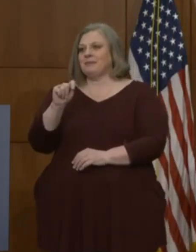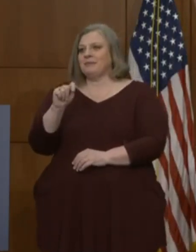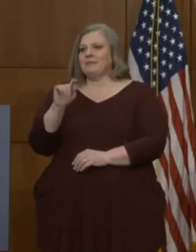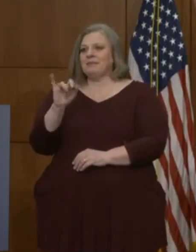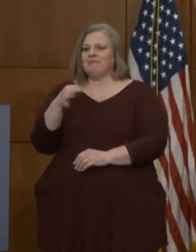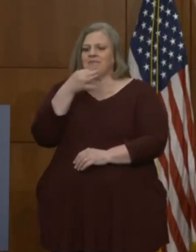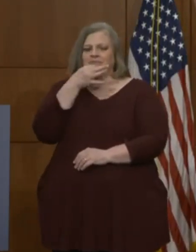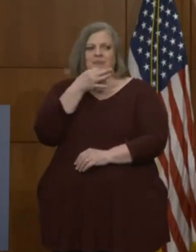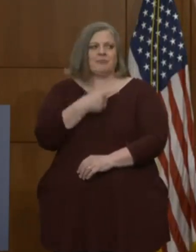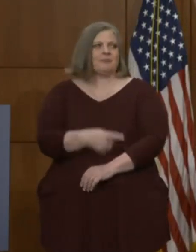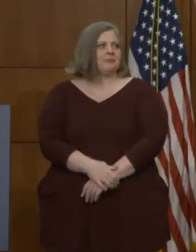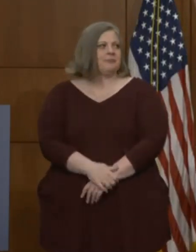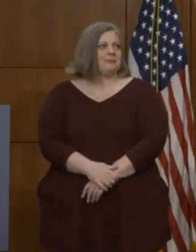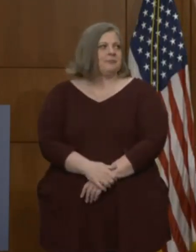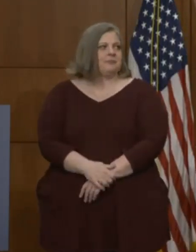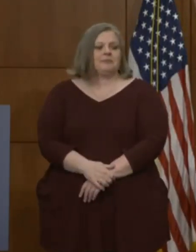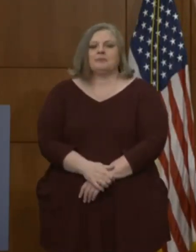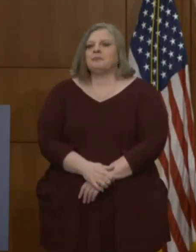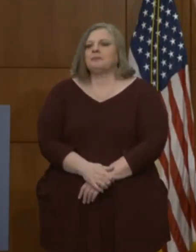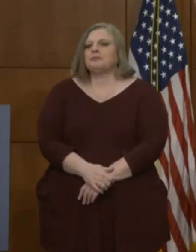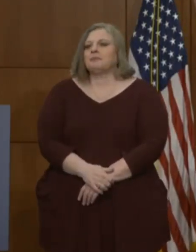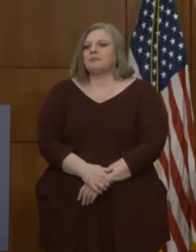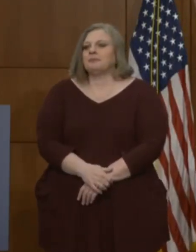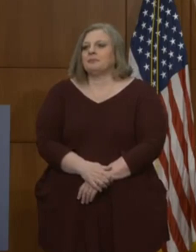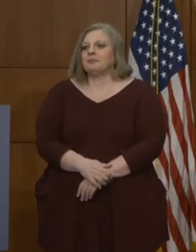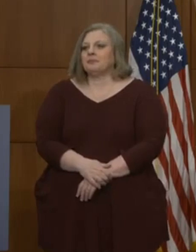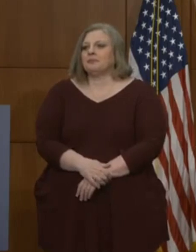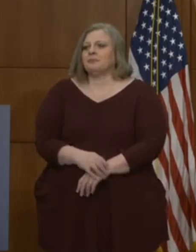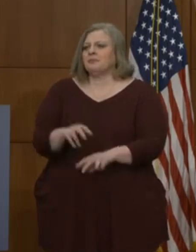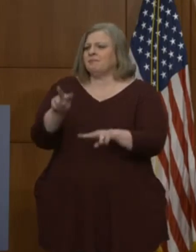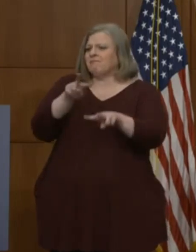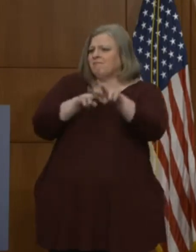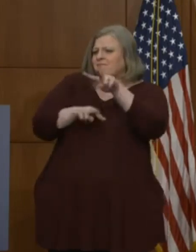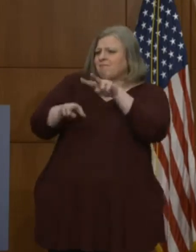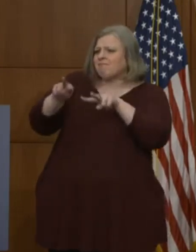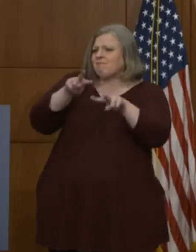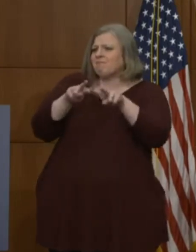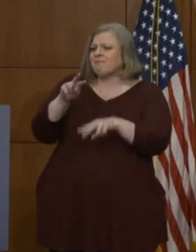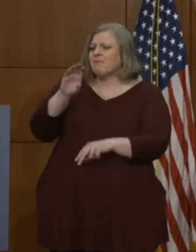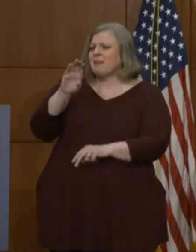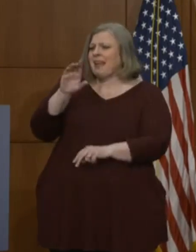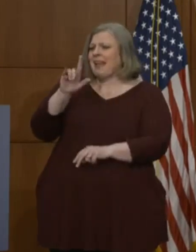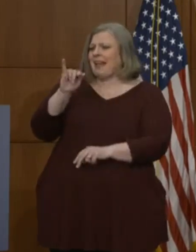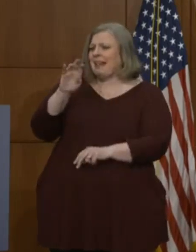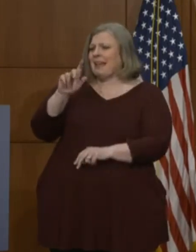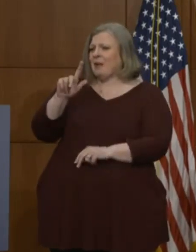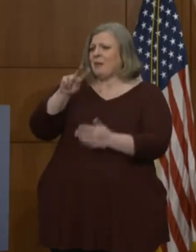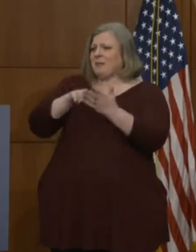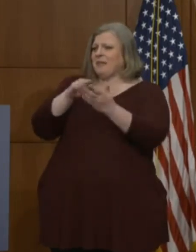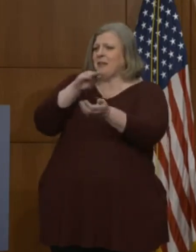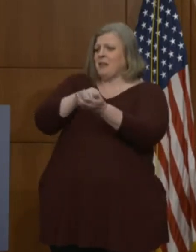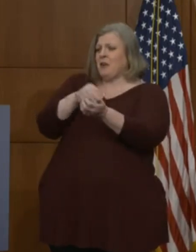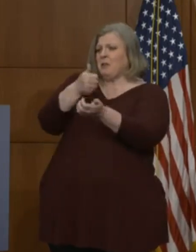SO. I THINK SHE’LL HAVE- SOME EXPERTISE HERE. HI THANKS THE EXPERTISE HERE. HI THANKS THE QUESTIONS ABOUT CLINICAL QUESTIONS ABOUT CLINICAL DIAGNOSES SO THOSE ARE DIAGNOSES SO THOSE ARE DIAGNOSES THAT DOCTORS AND